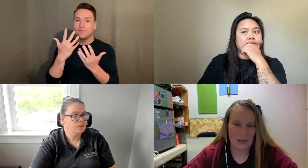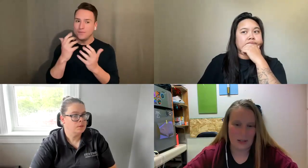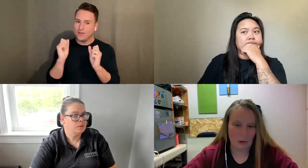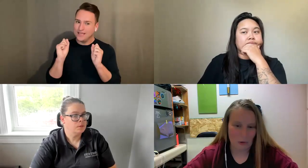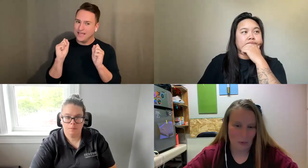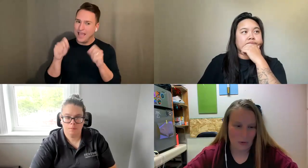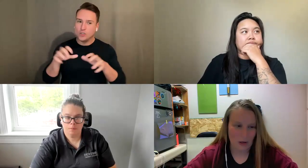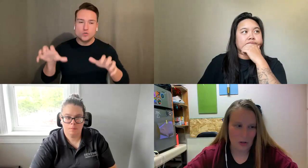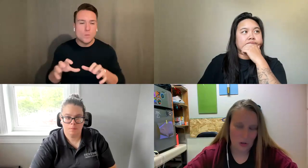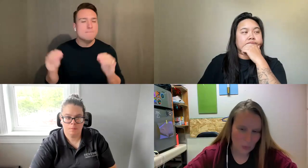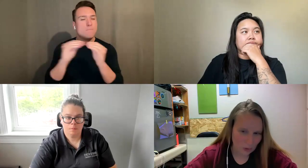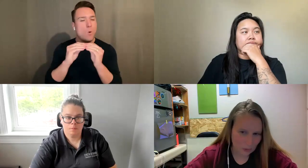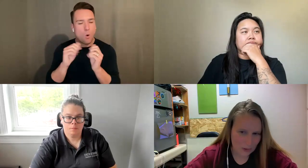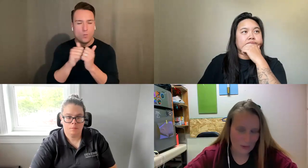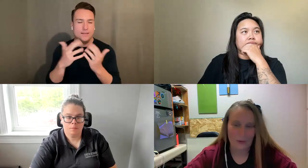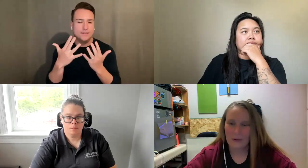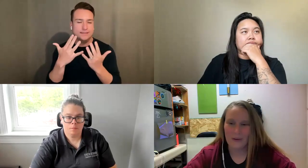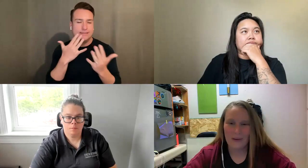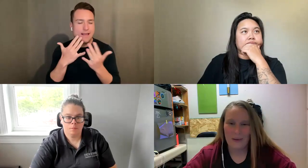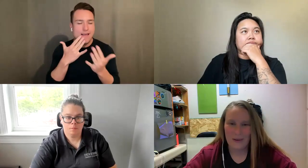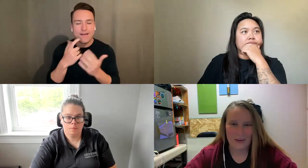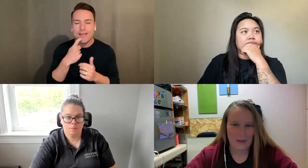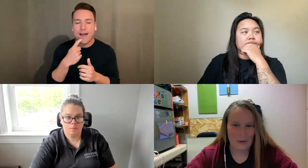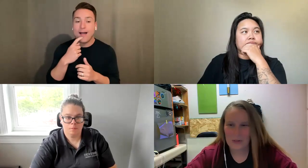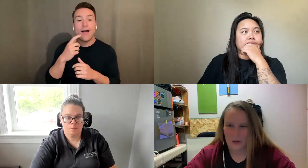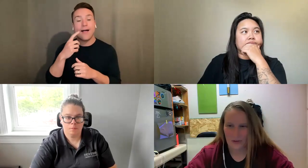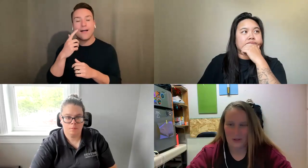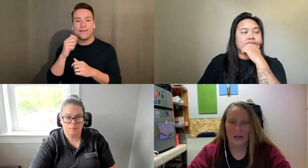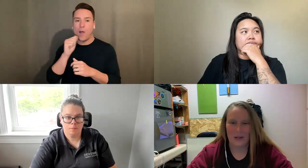glass than you thought with church windows and, you know, stuff like that.